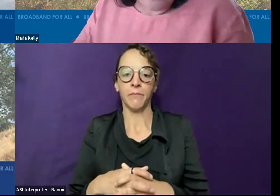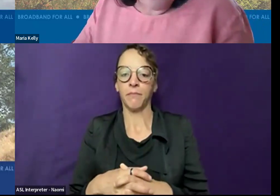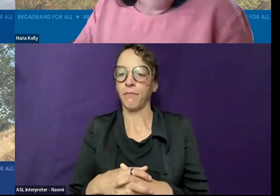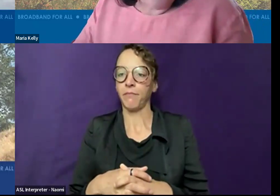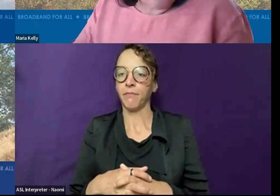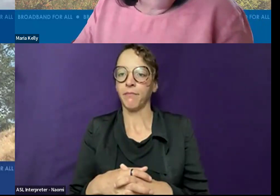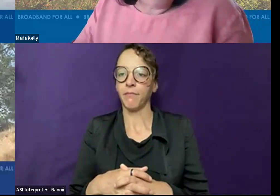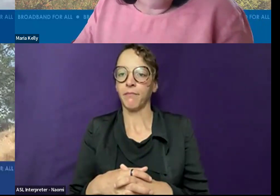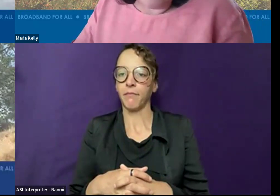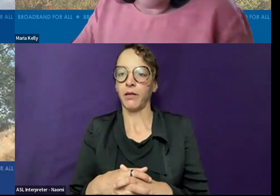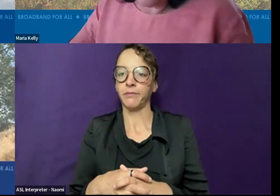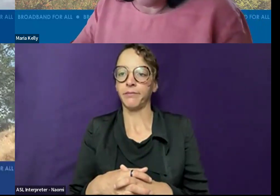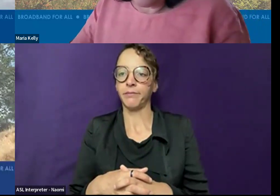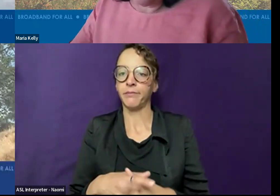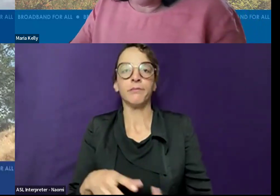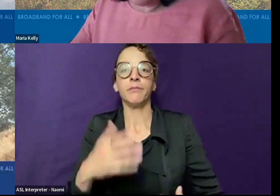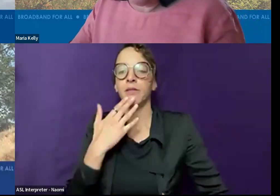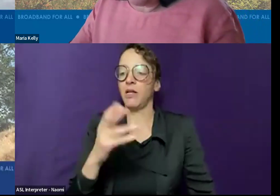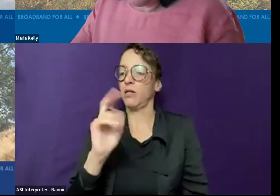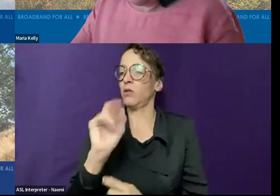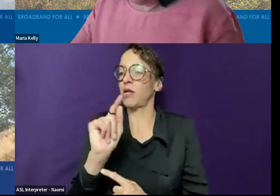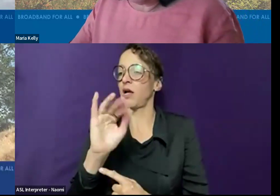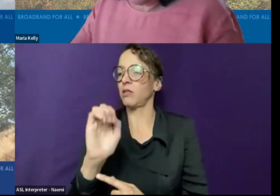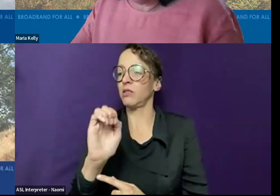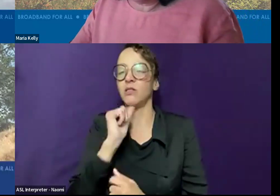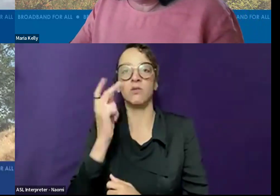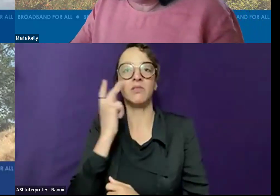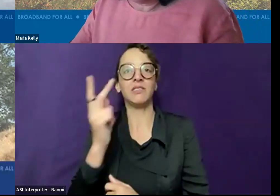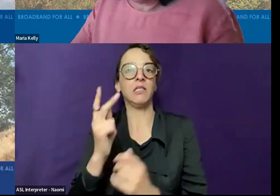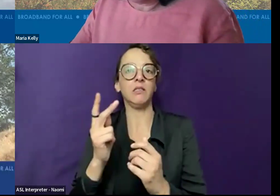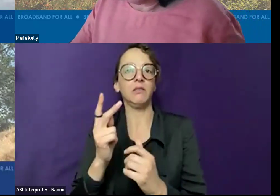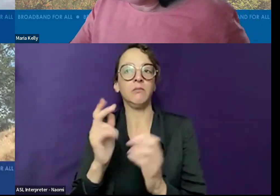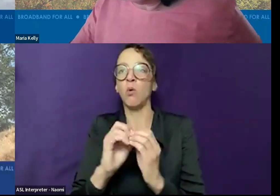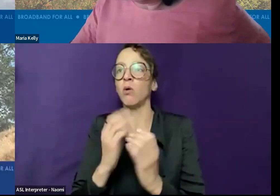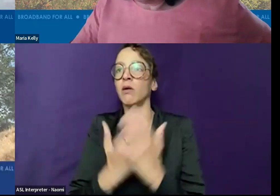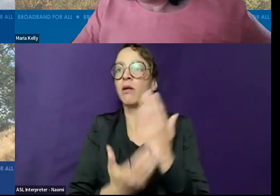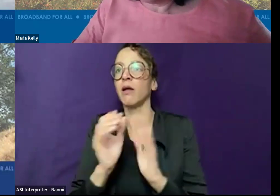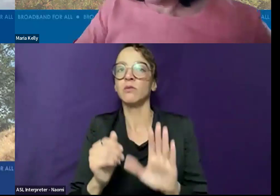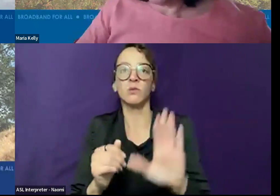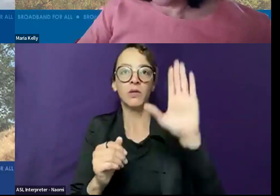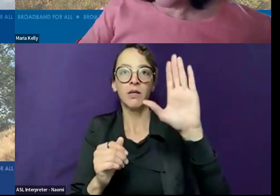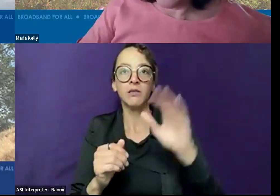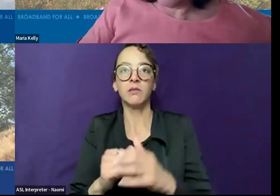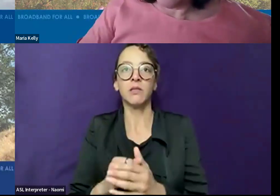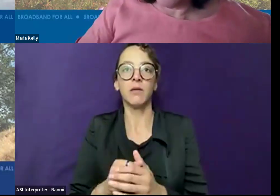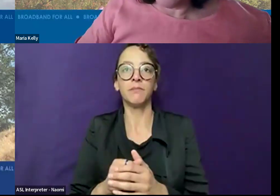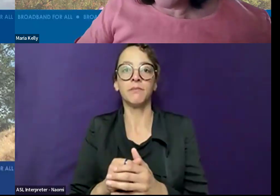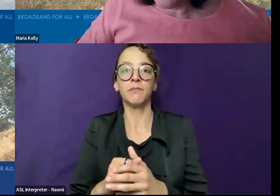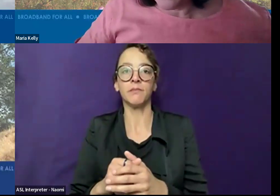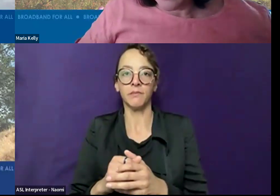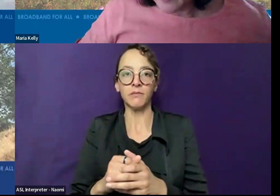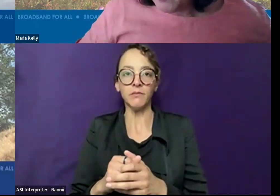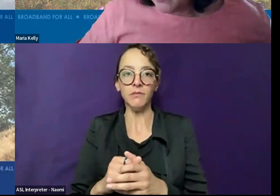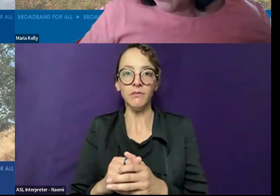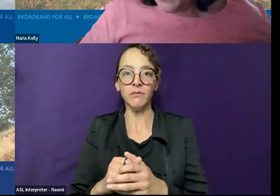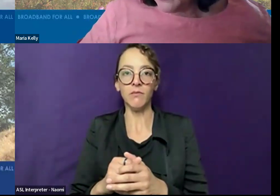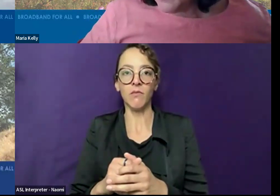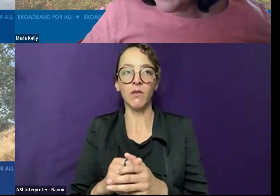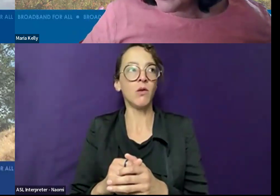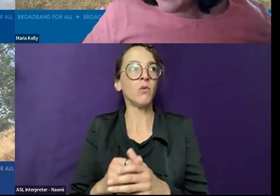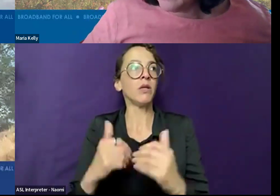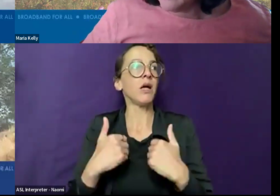Thank you, Natalie. I do not see any more hands raised and there are a couple, one question.